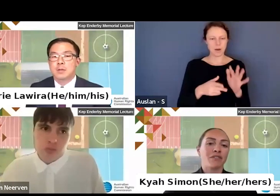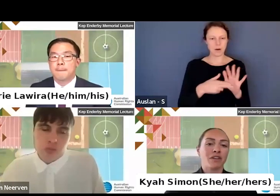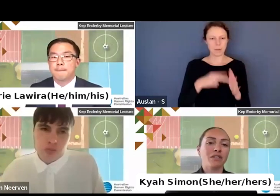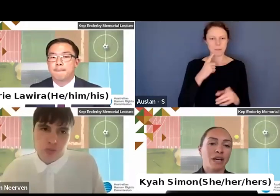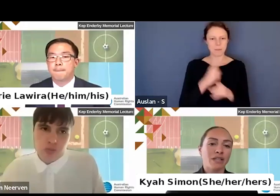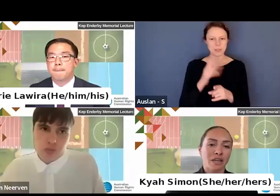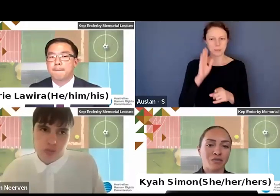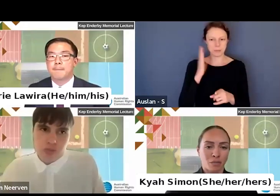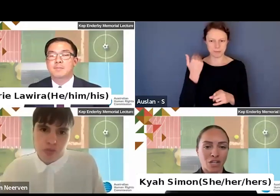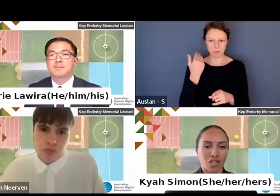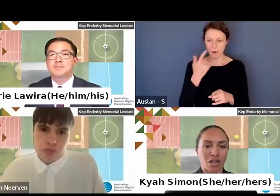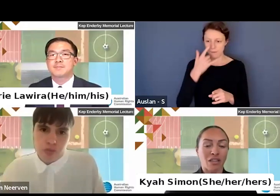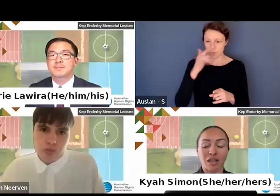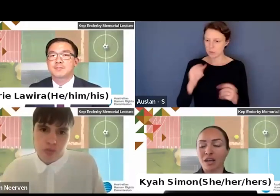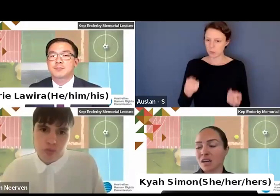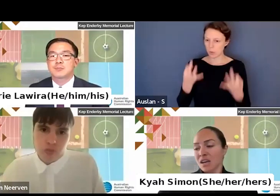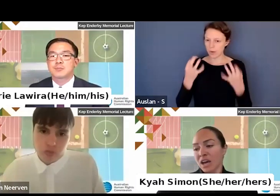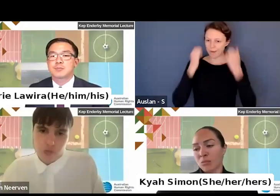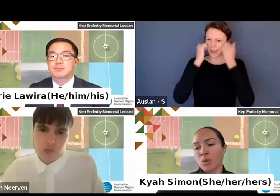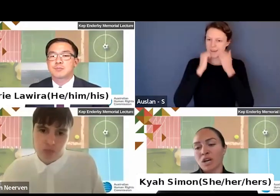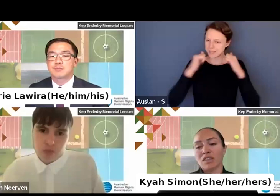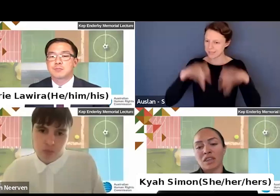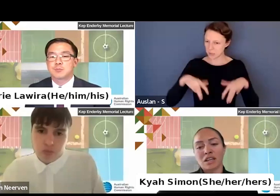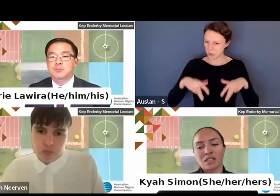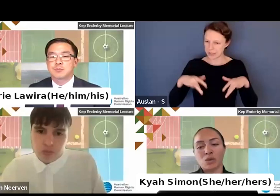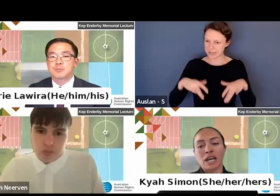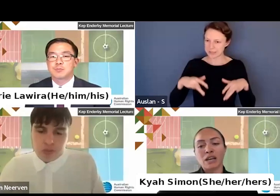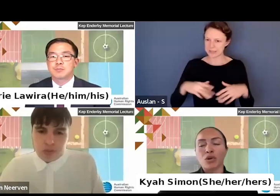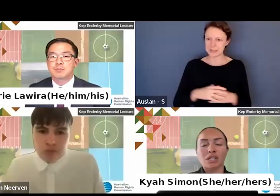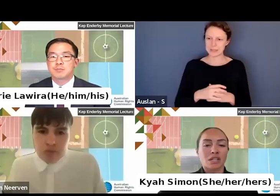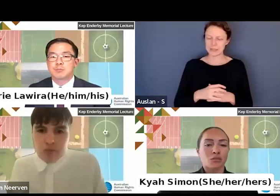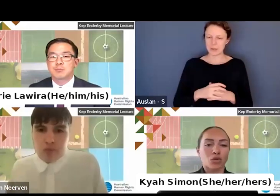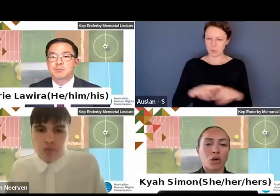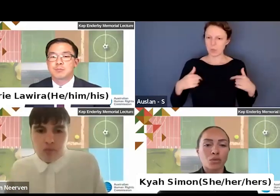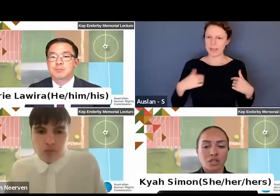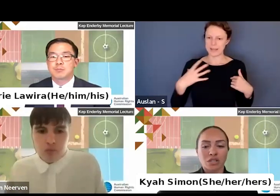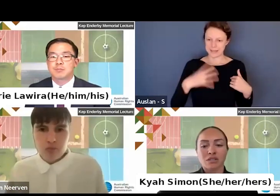evidence based information. And I think one of the things is we need more accessible options